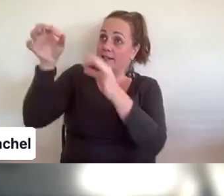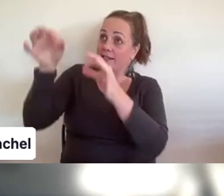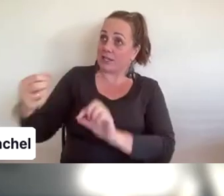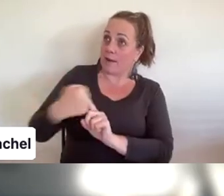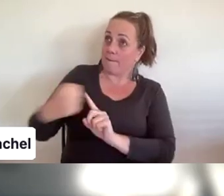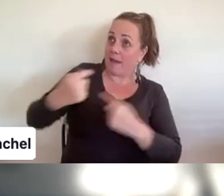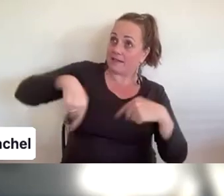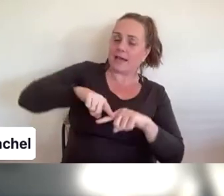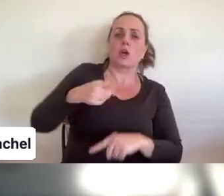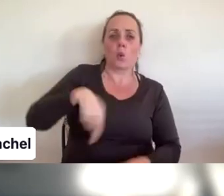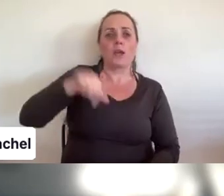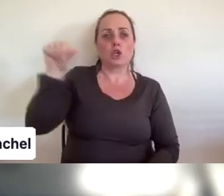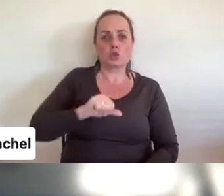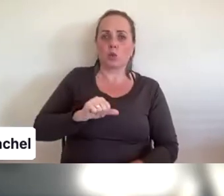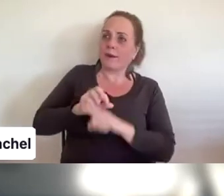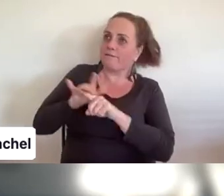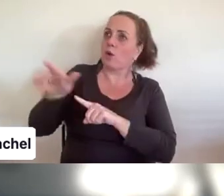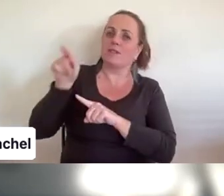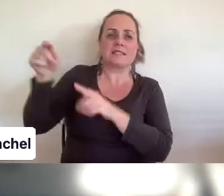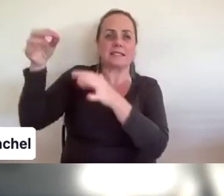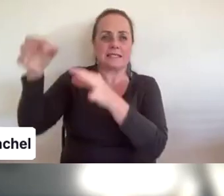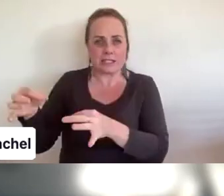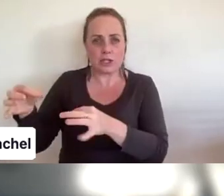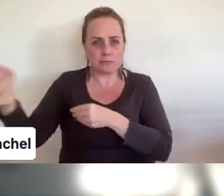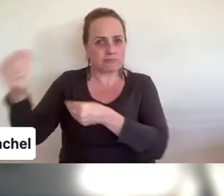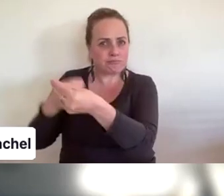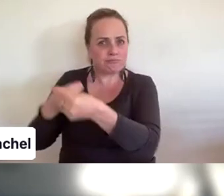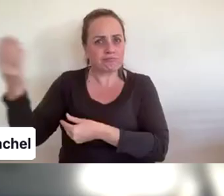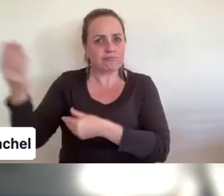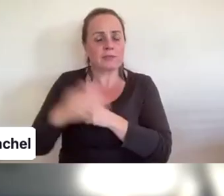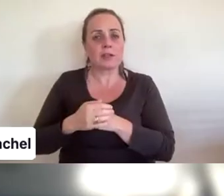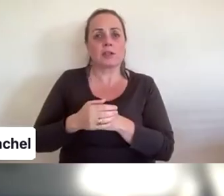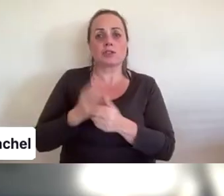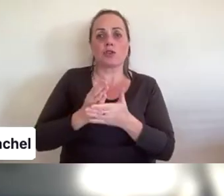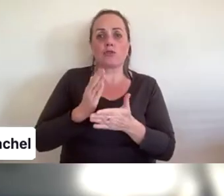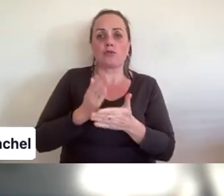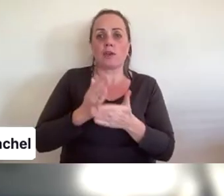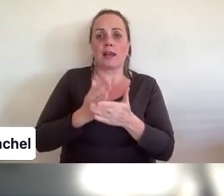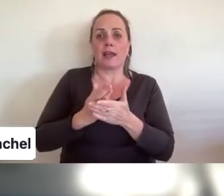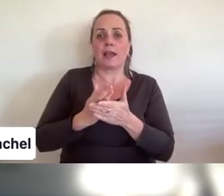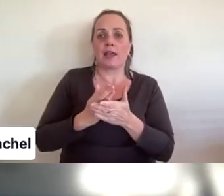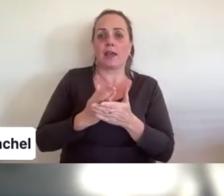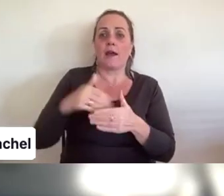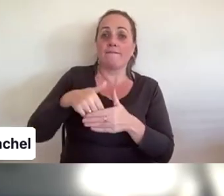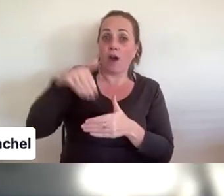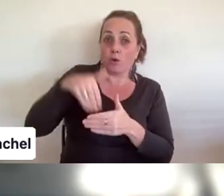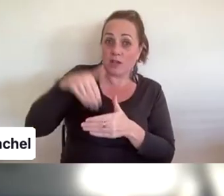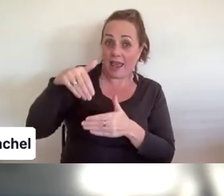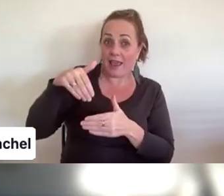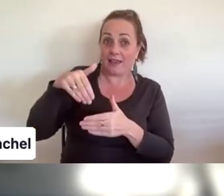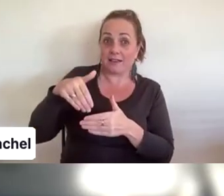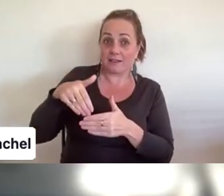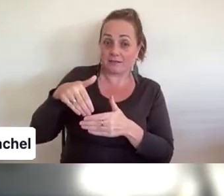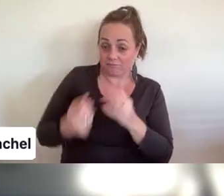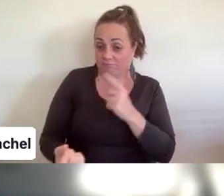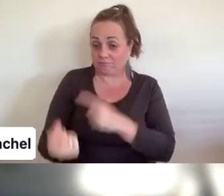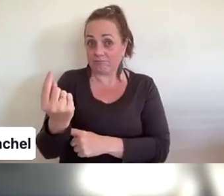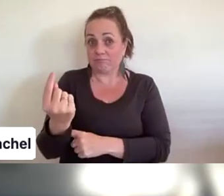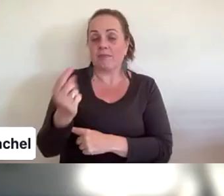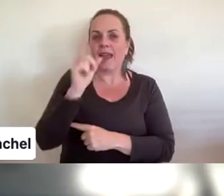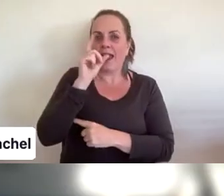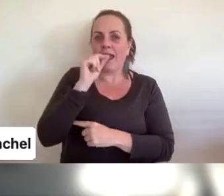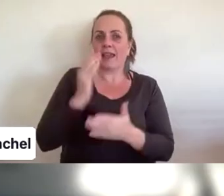those decisions. And so majority rule tools like referenda and voting, they can silence up to 49%